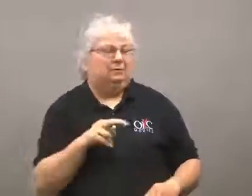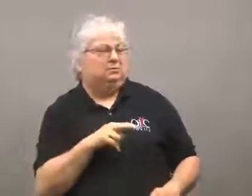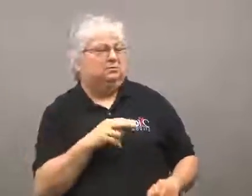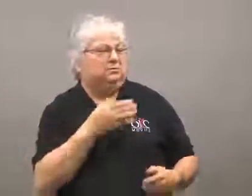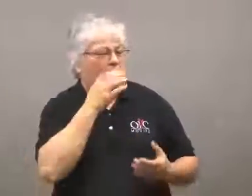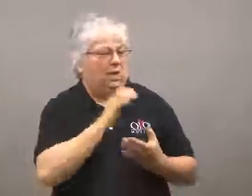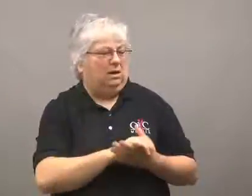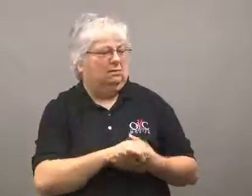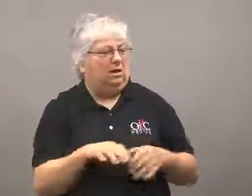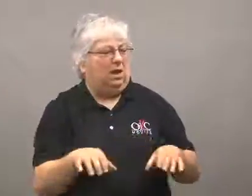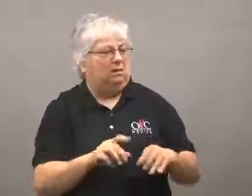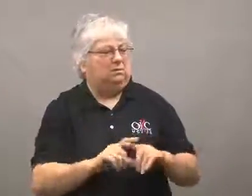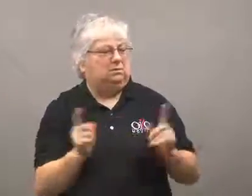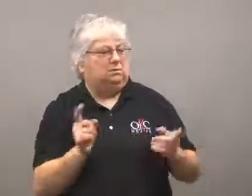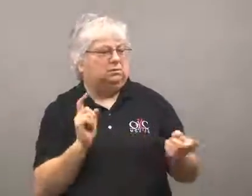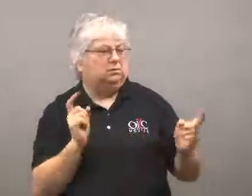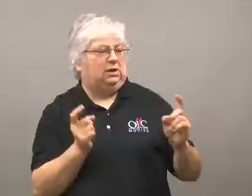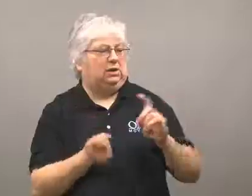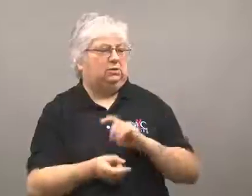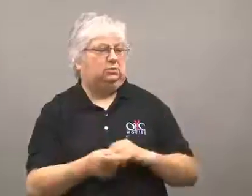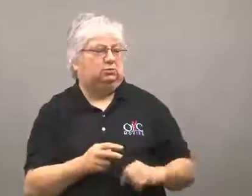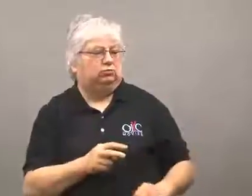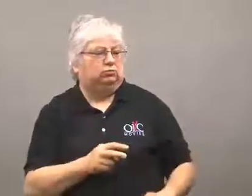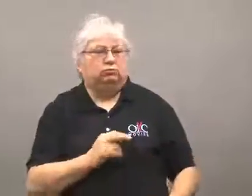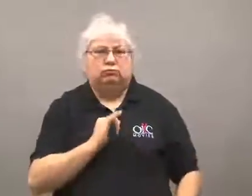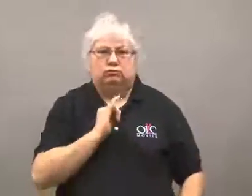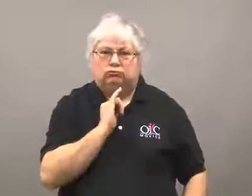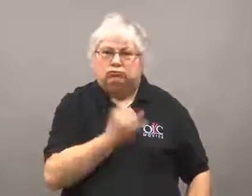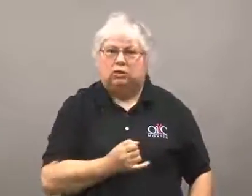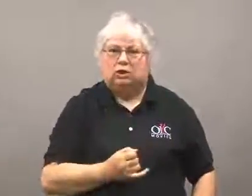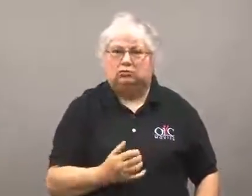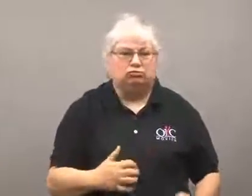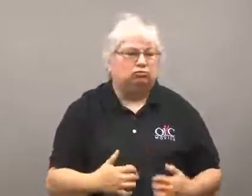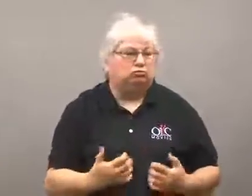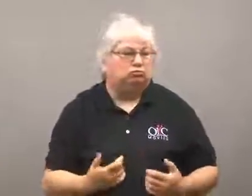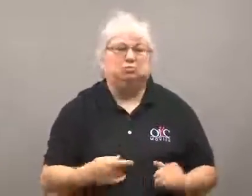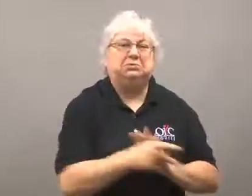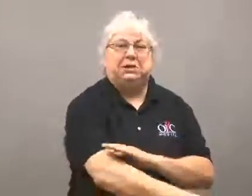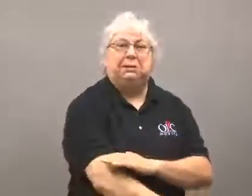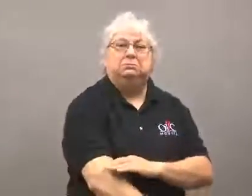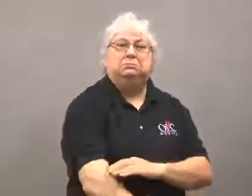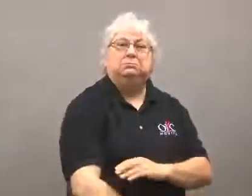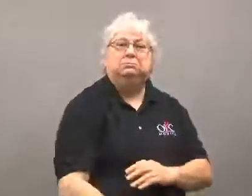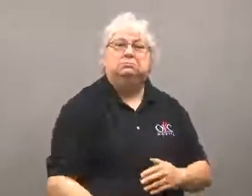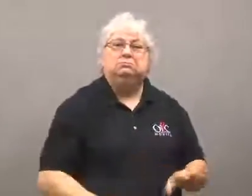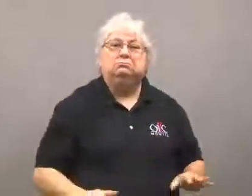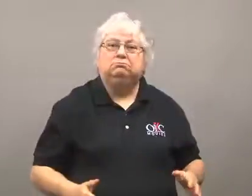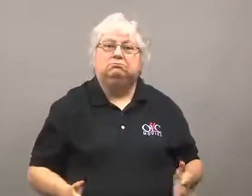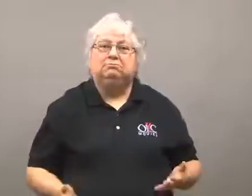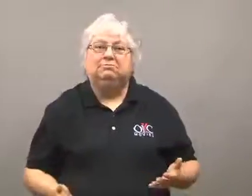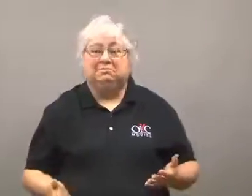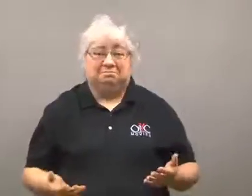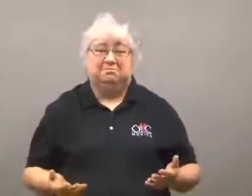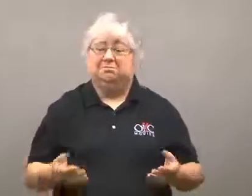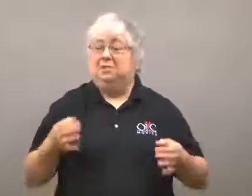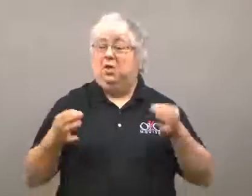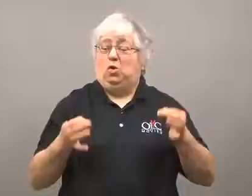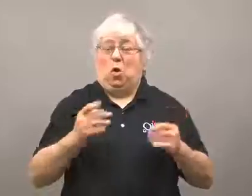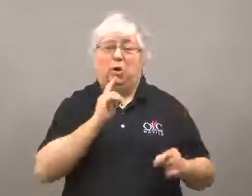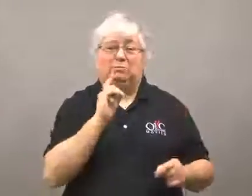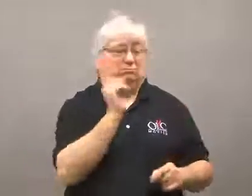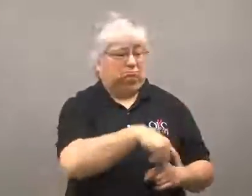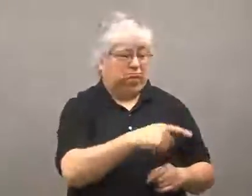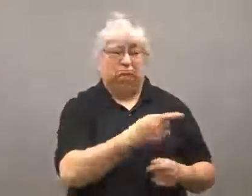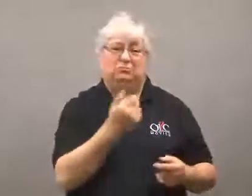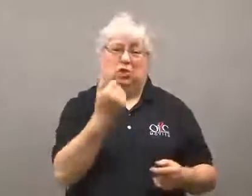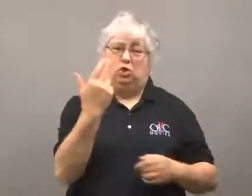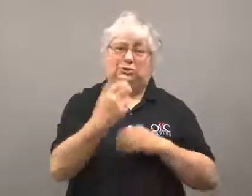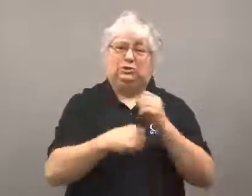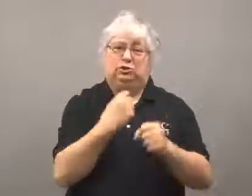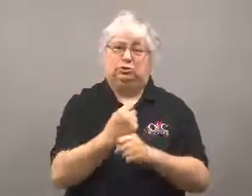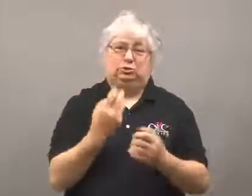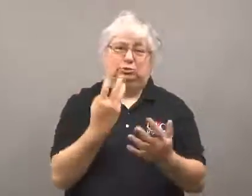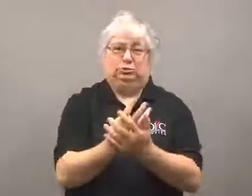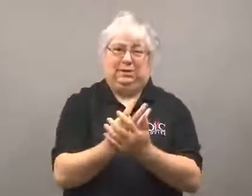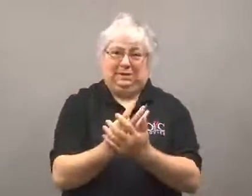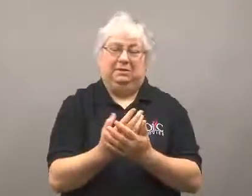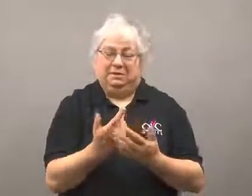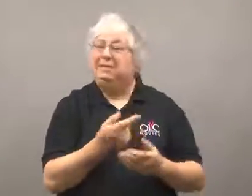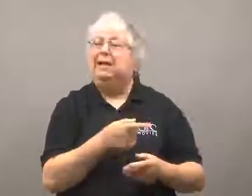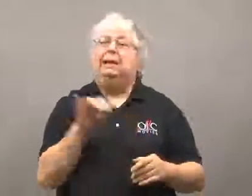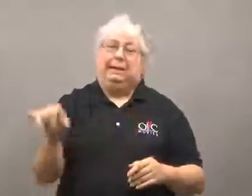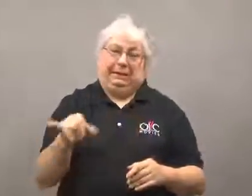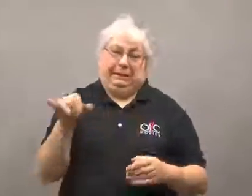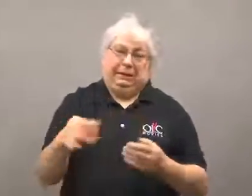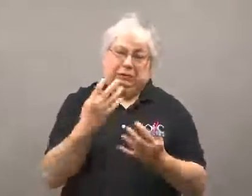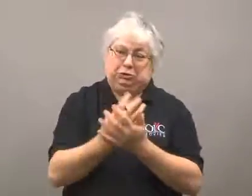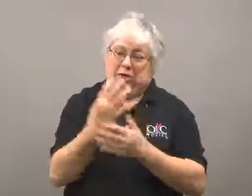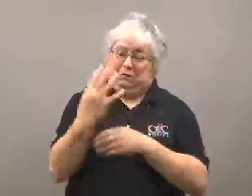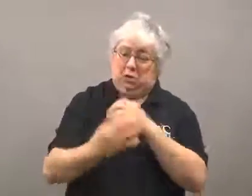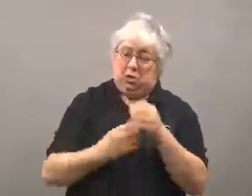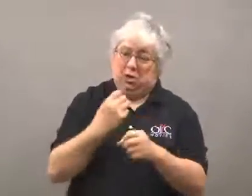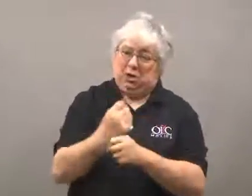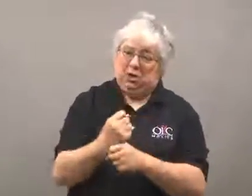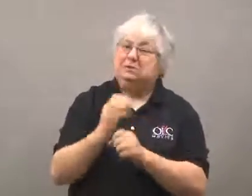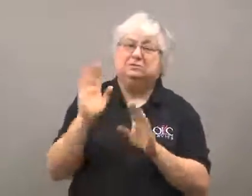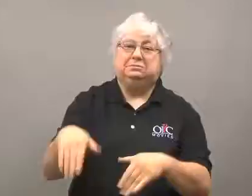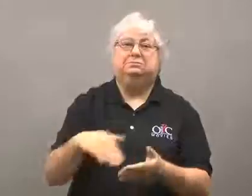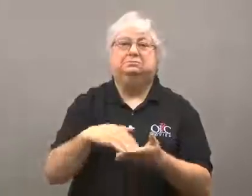Calinak noticed his wife's behavior changing, and became jealous. He killed her.